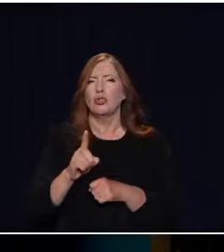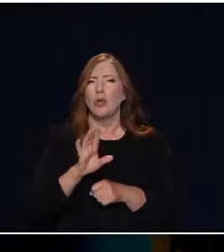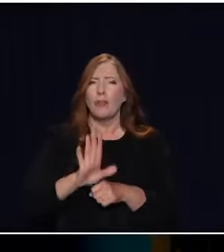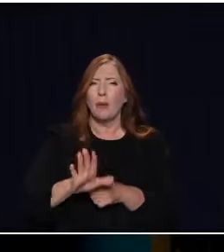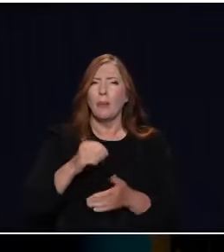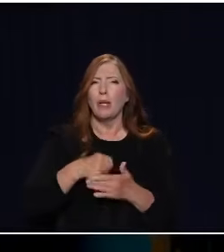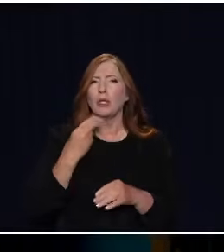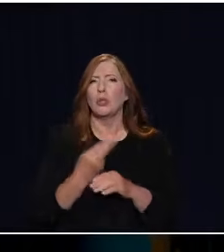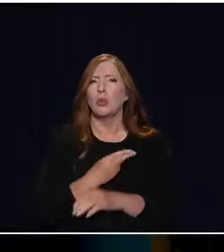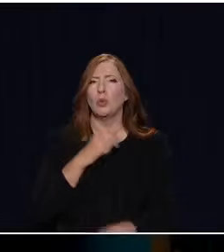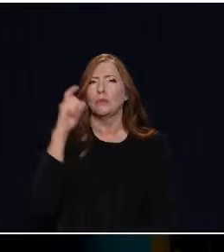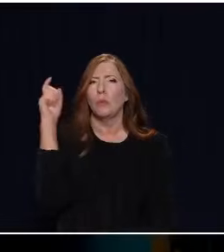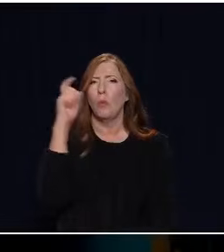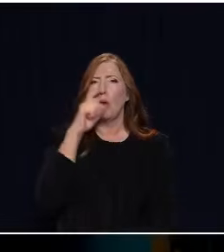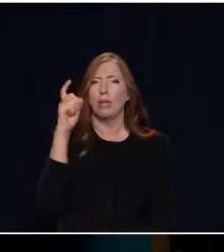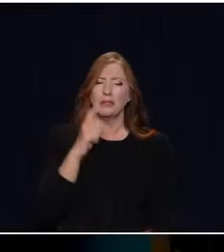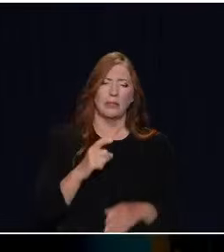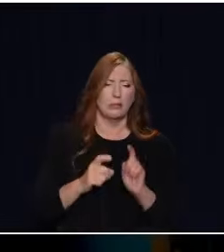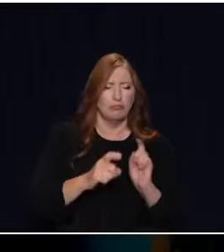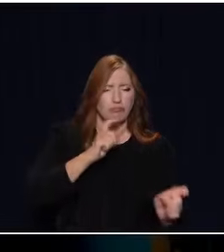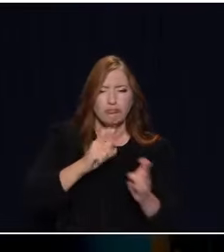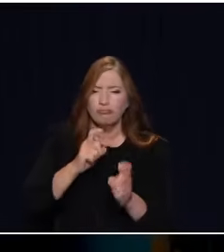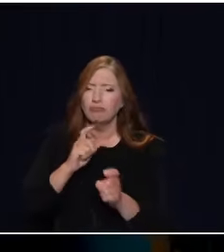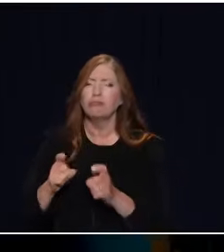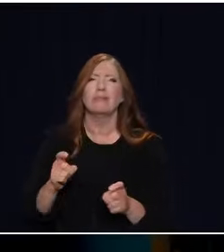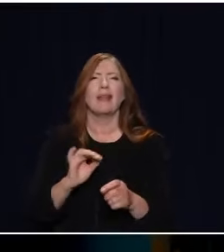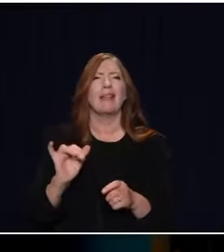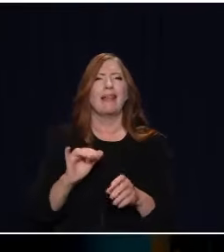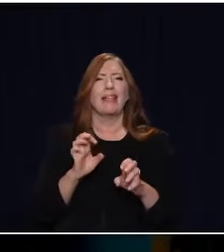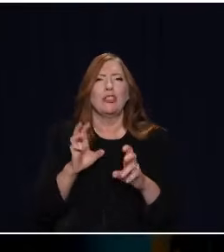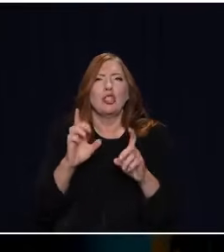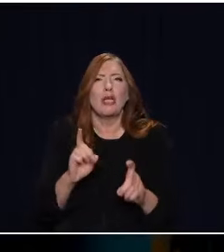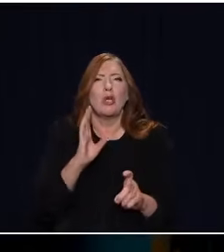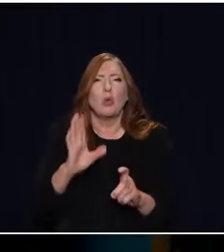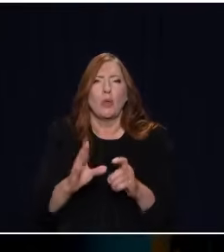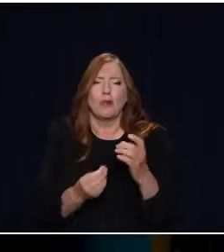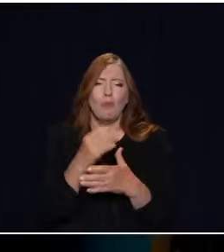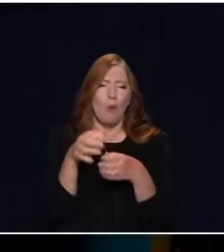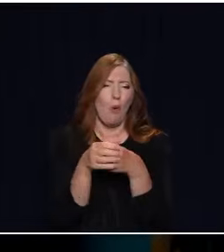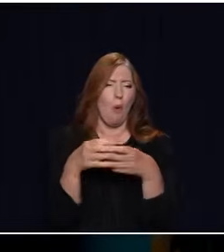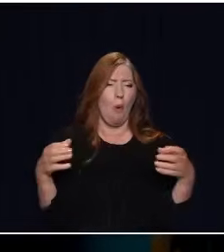IMPORTANT. THESE ARE OUR TAX DOLLARS. ARIZONANS WORK HARD FOR THEIR